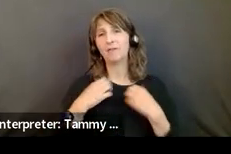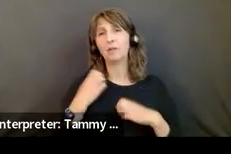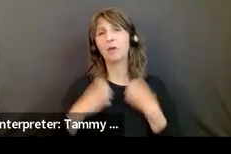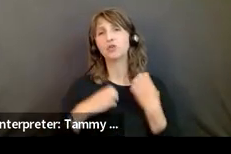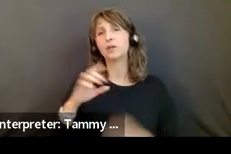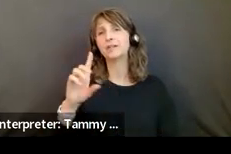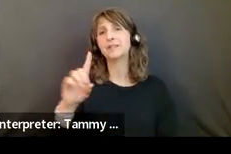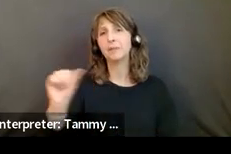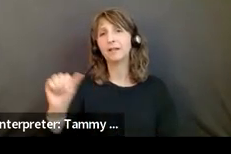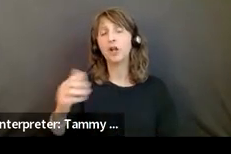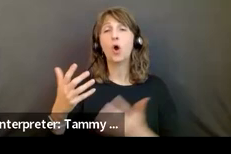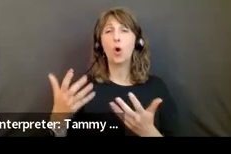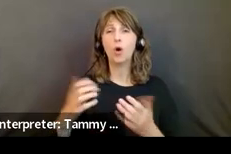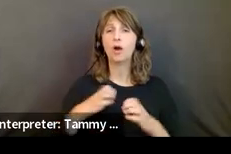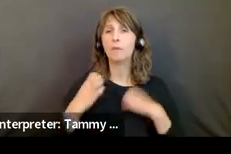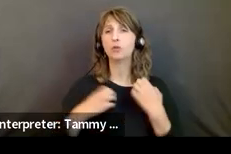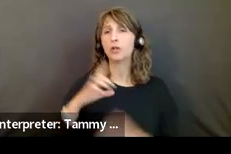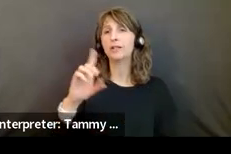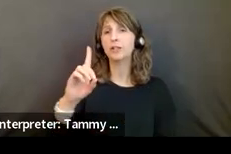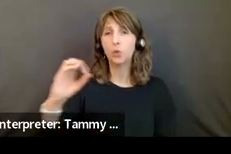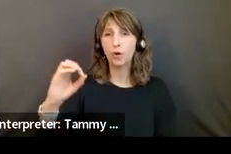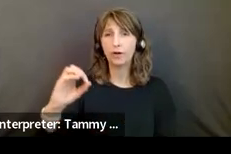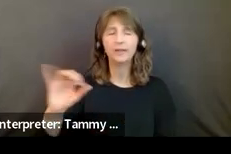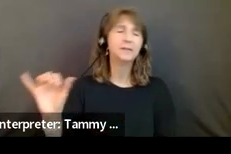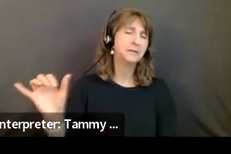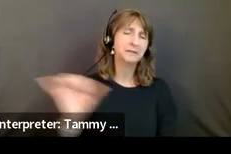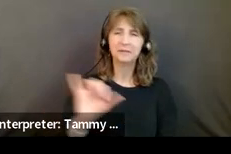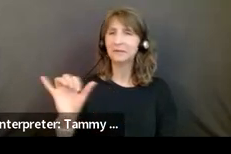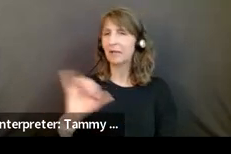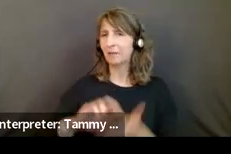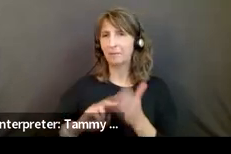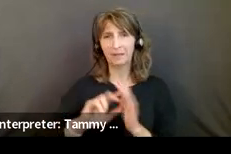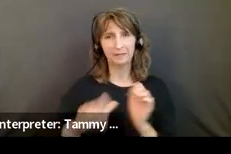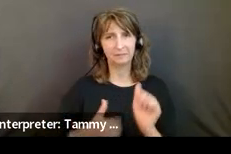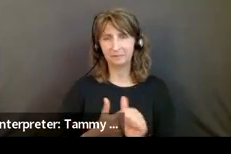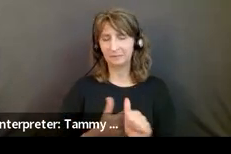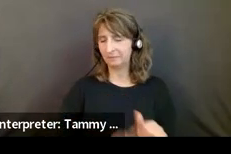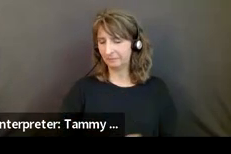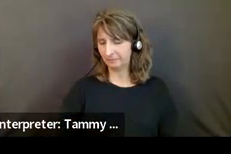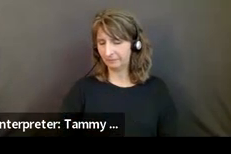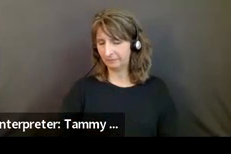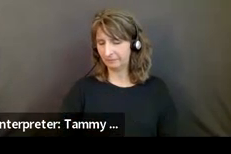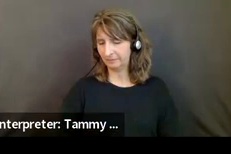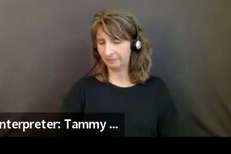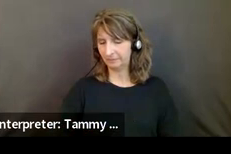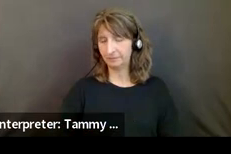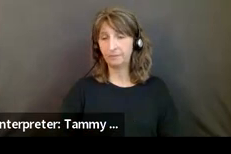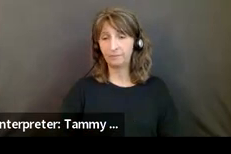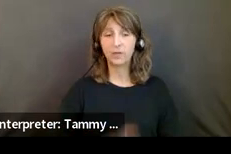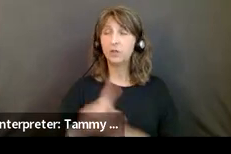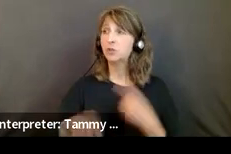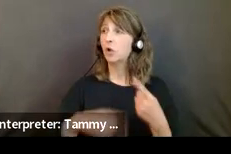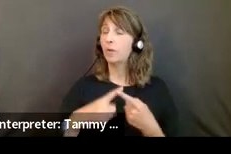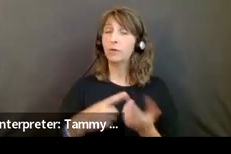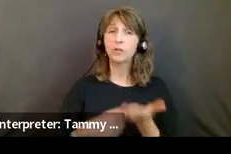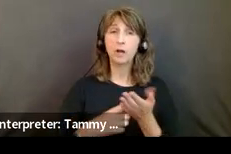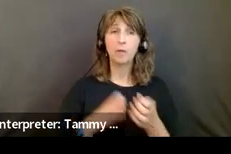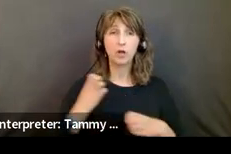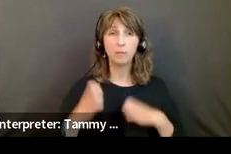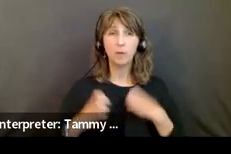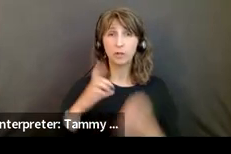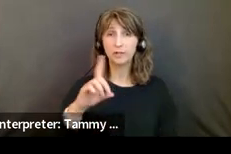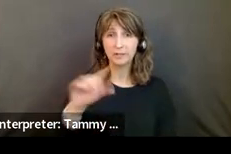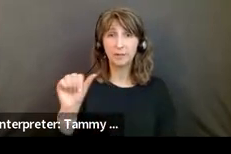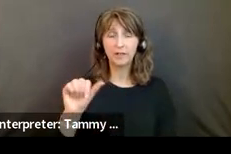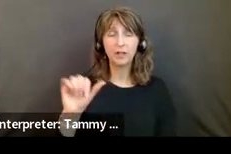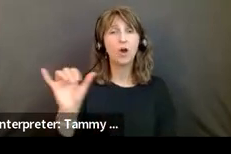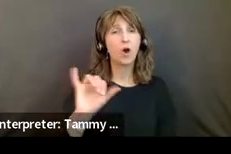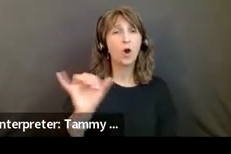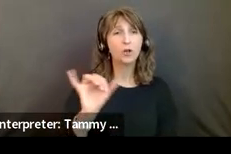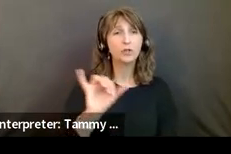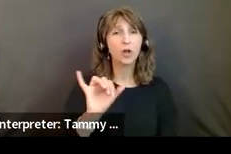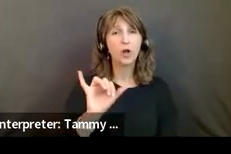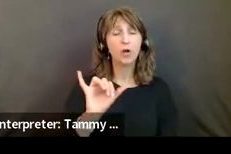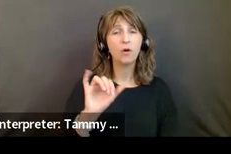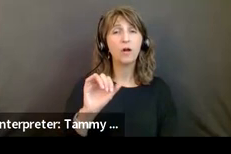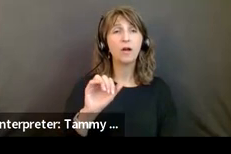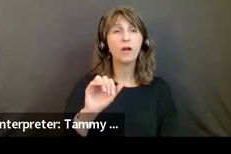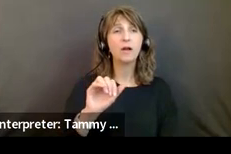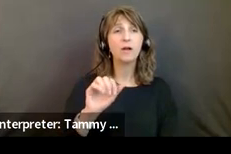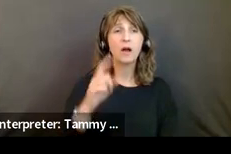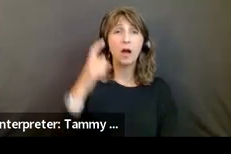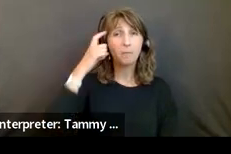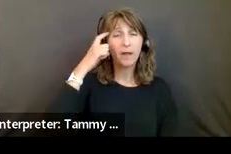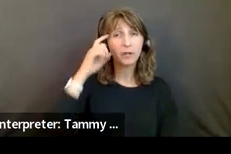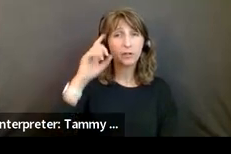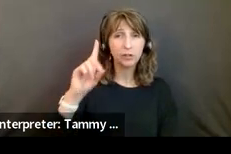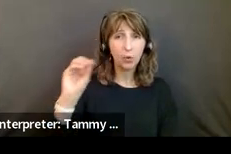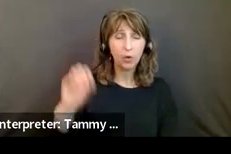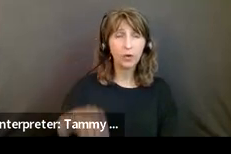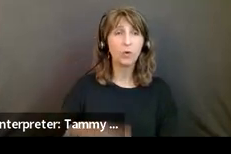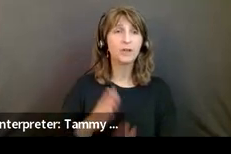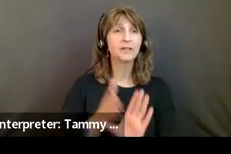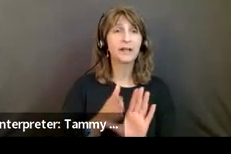They're all the same. Next slide. So when when we're talking about emotional disabilities, it's also known that as a mental disorder or a psychiatric disorder, right?